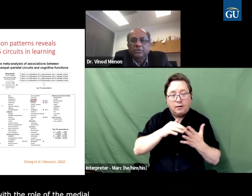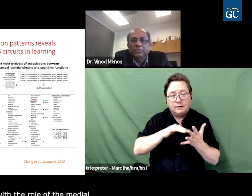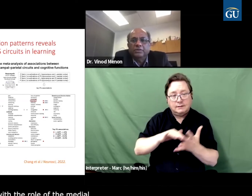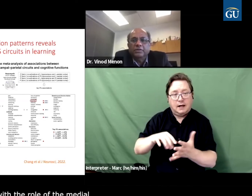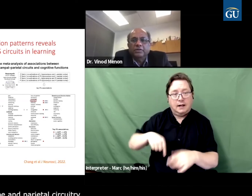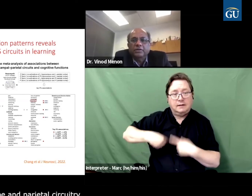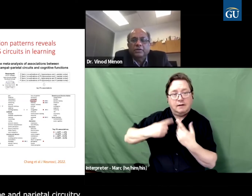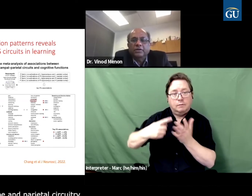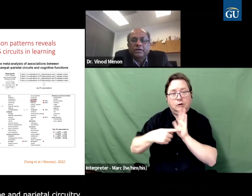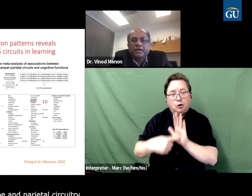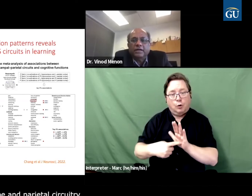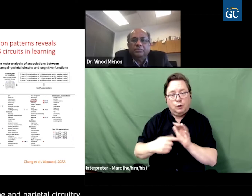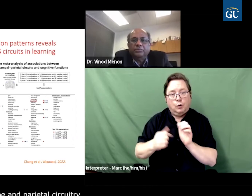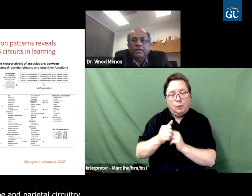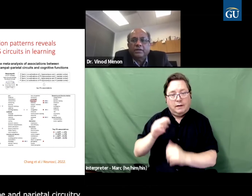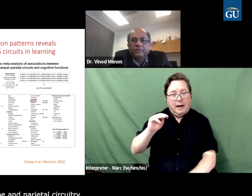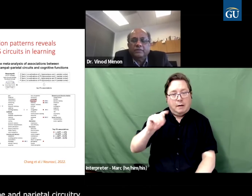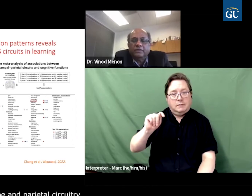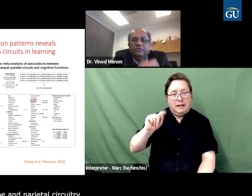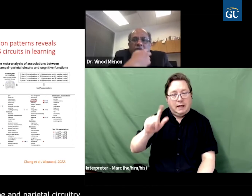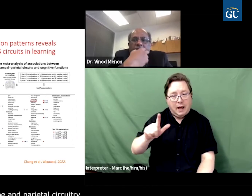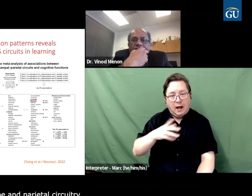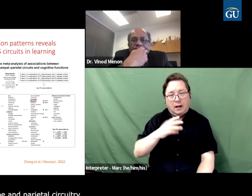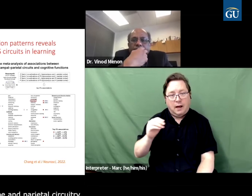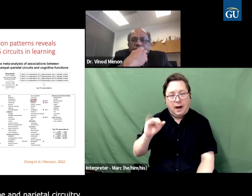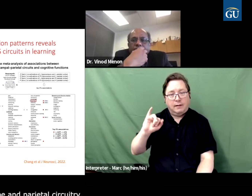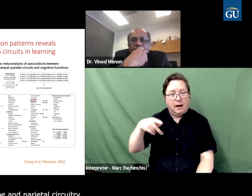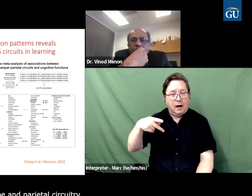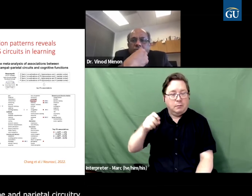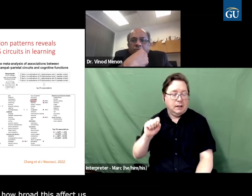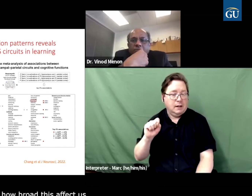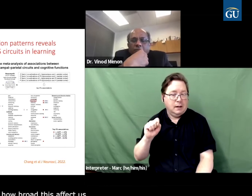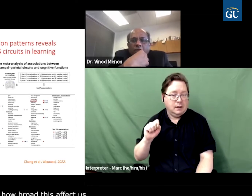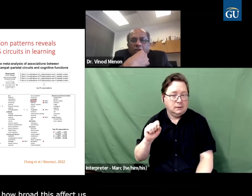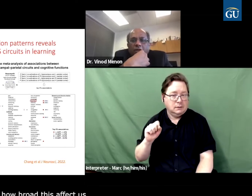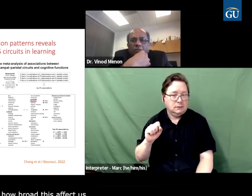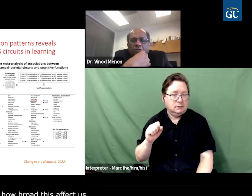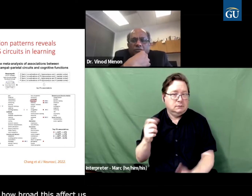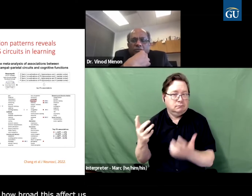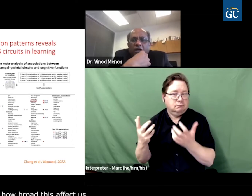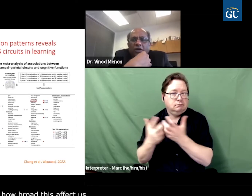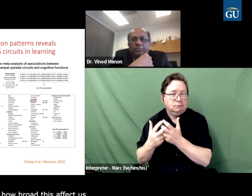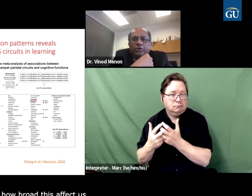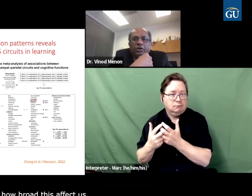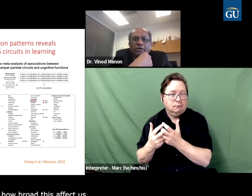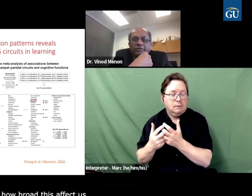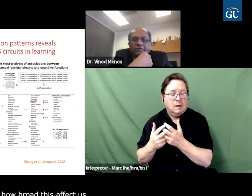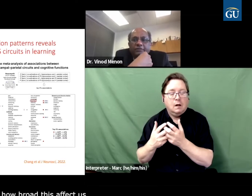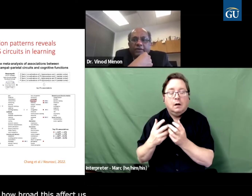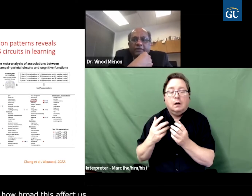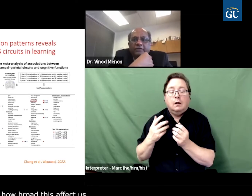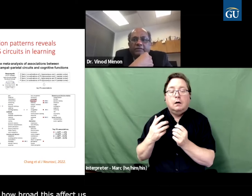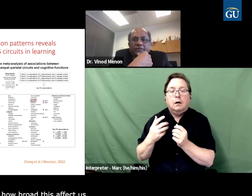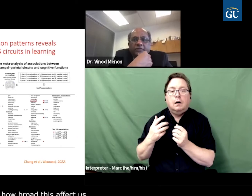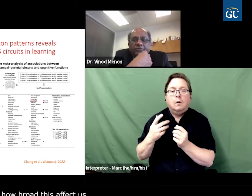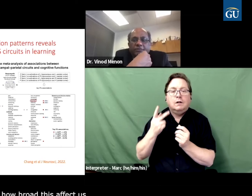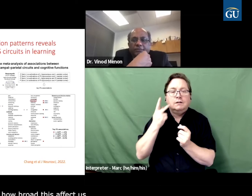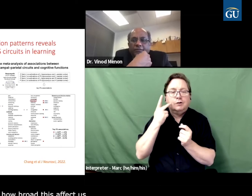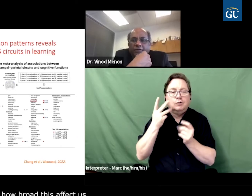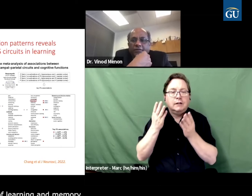the medial temporal lobe and parietal circuitry